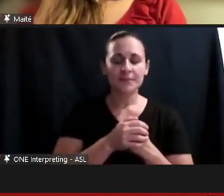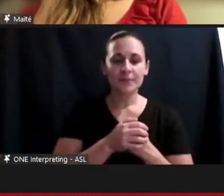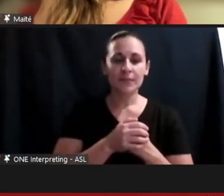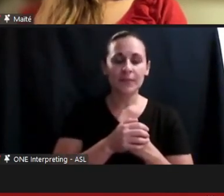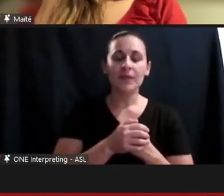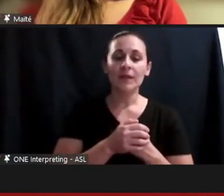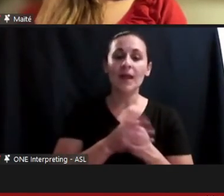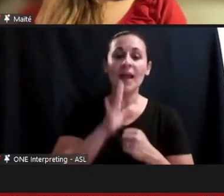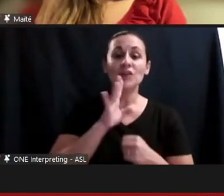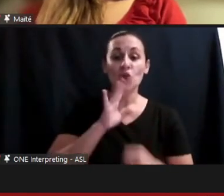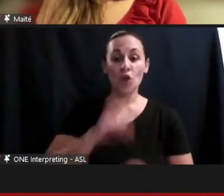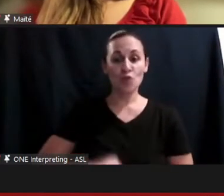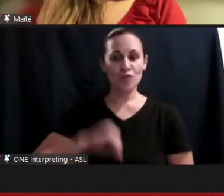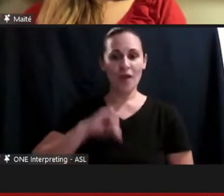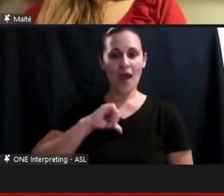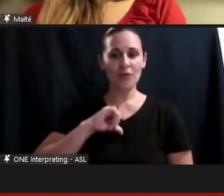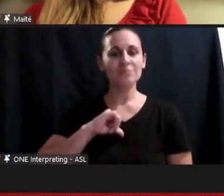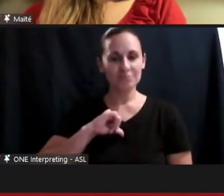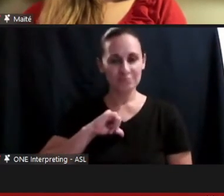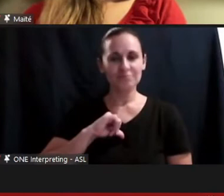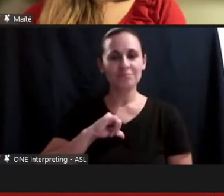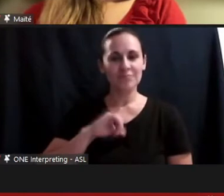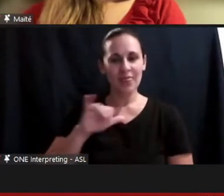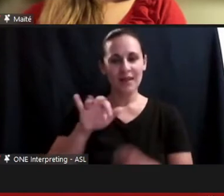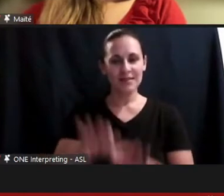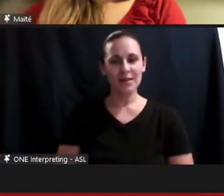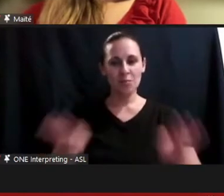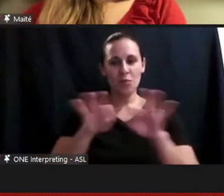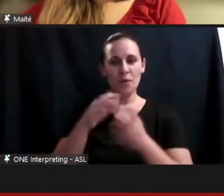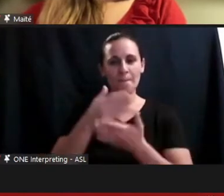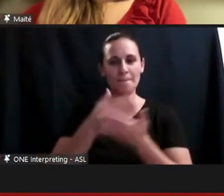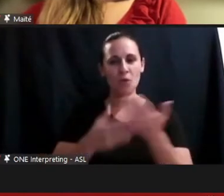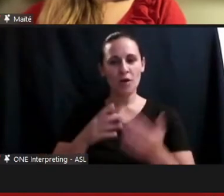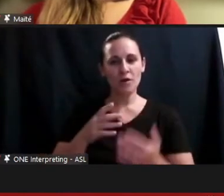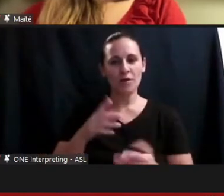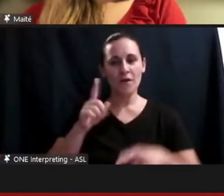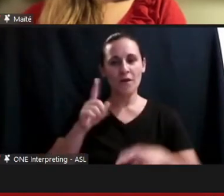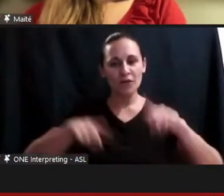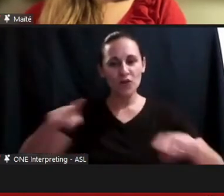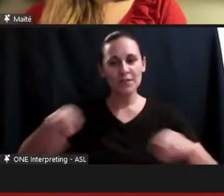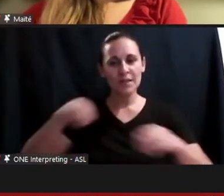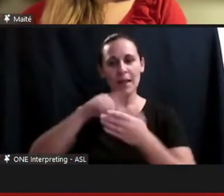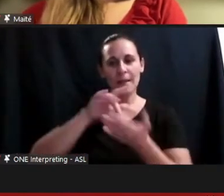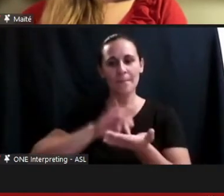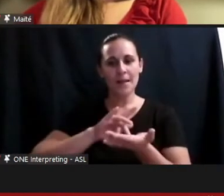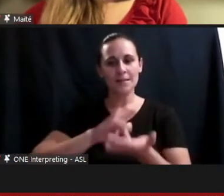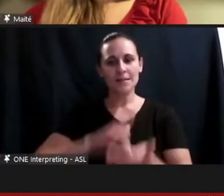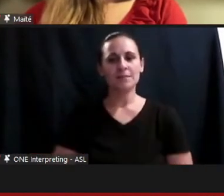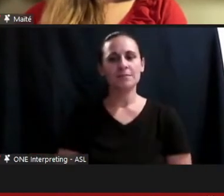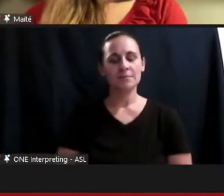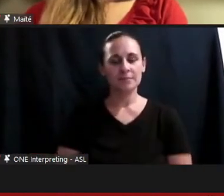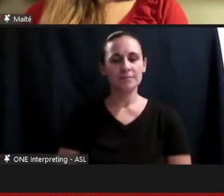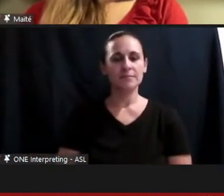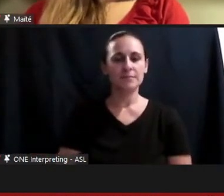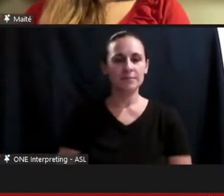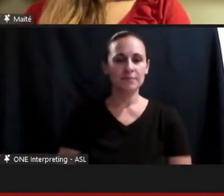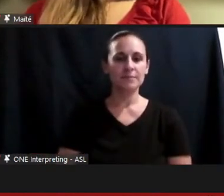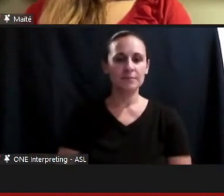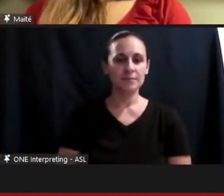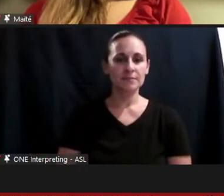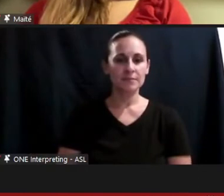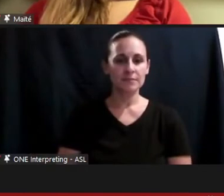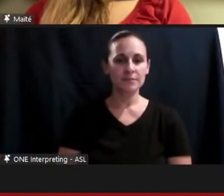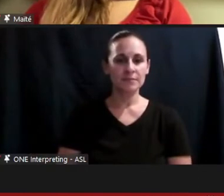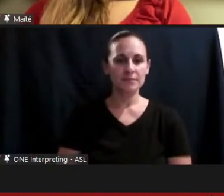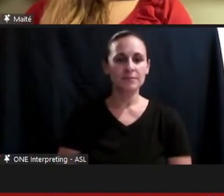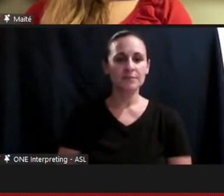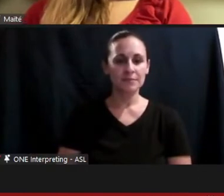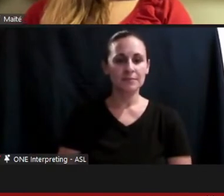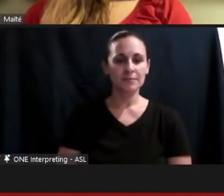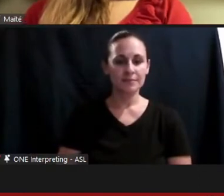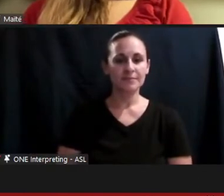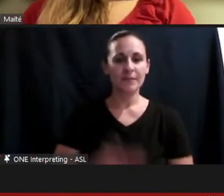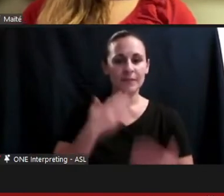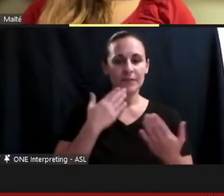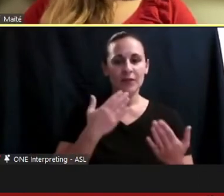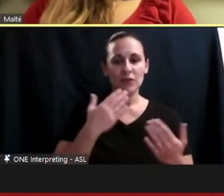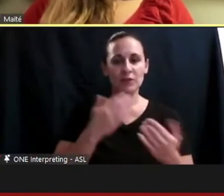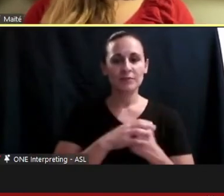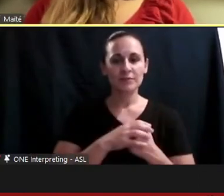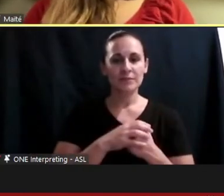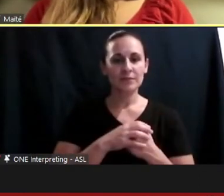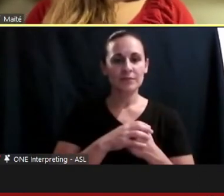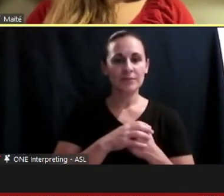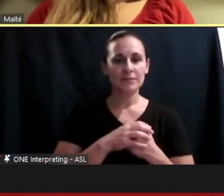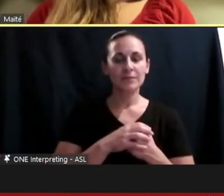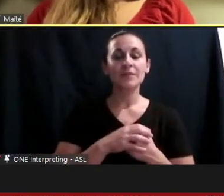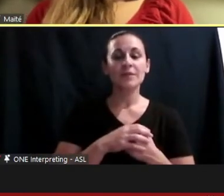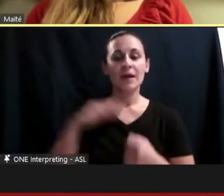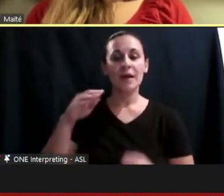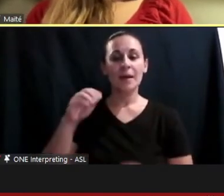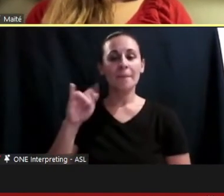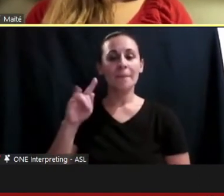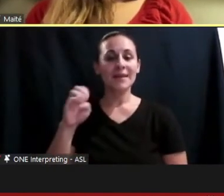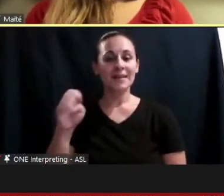pathways as diverse opportunities in medicine. >> MAITE: I was gonna say something very similar,